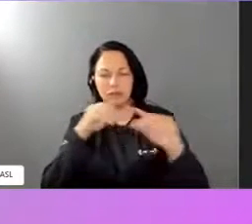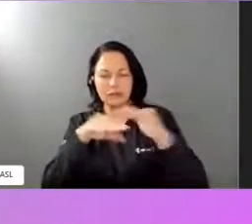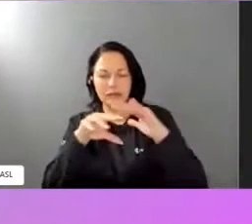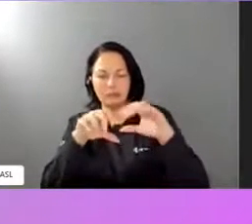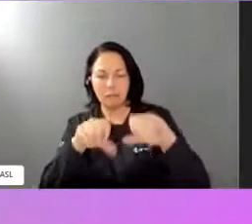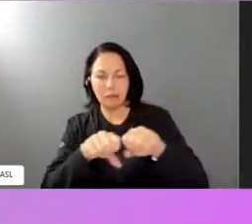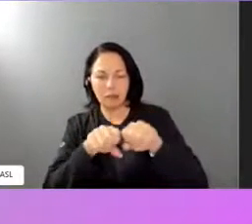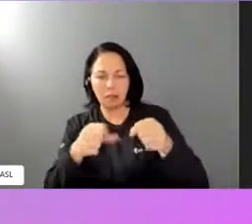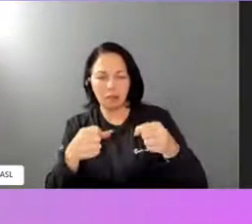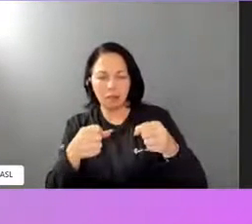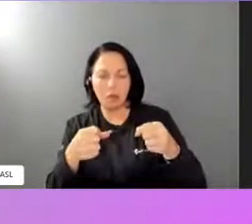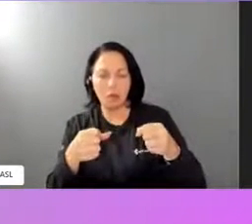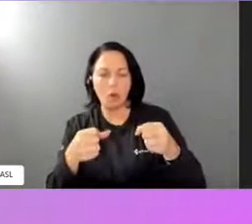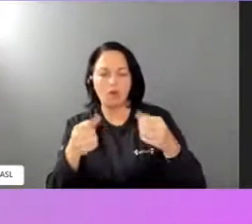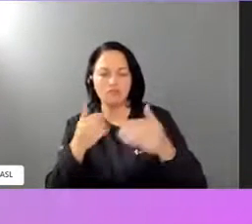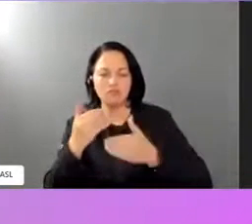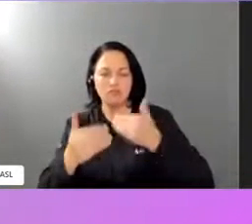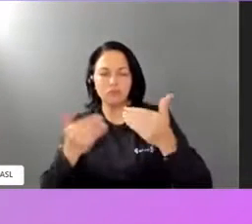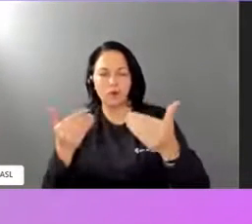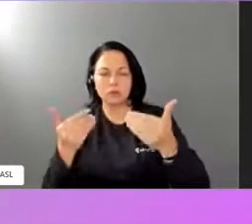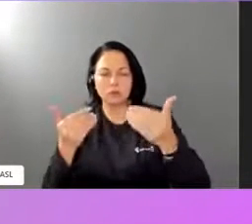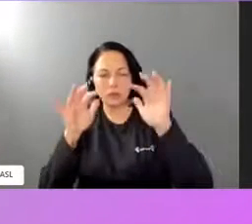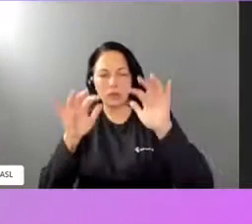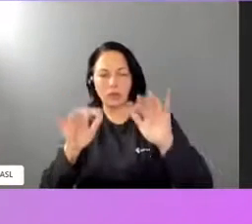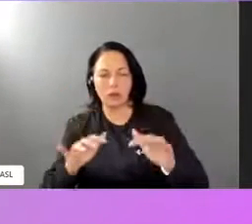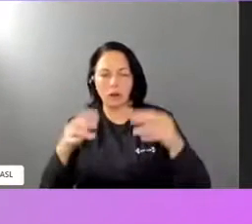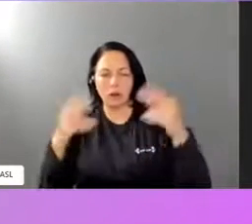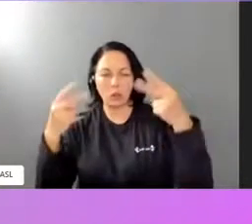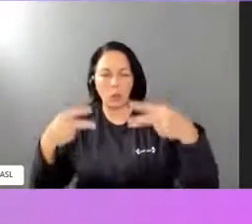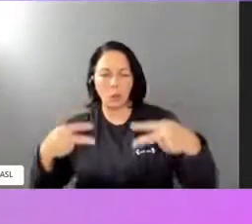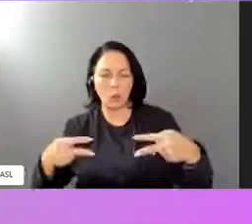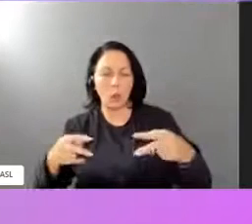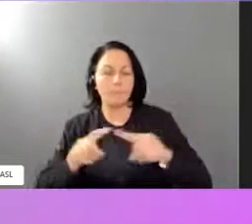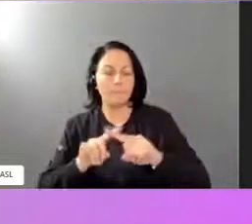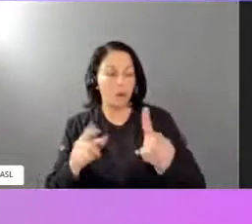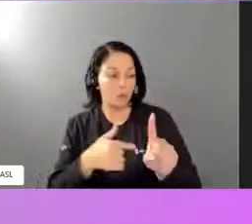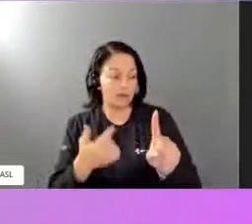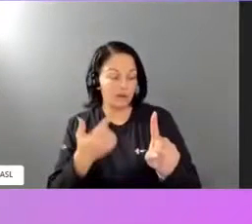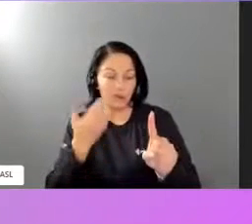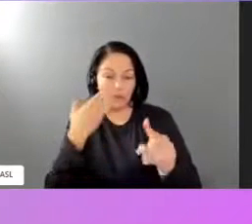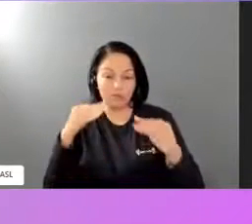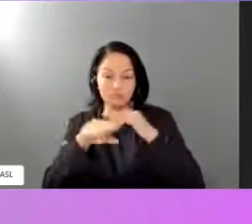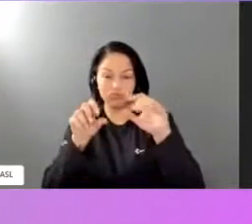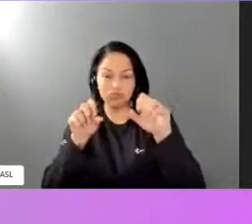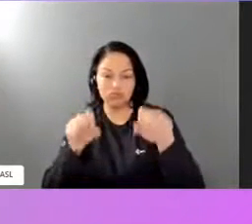[Katie McCormick] So static analysis is very